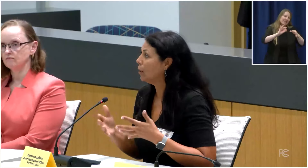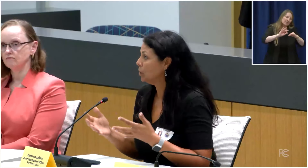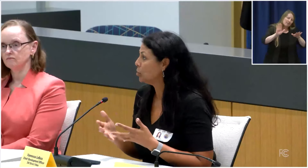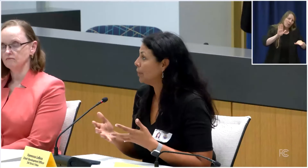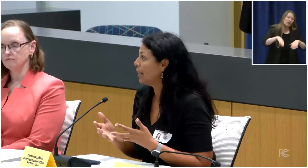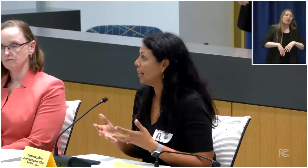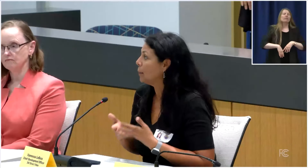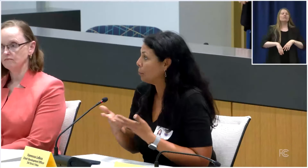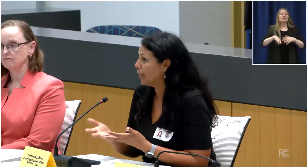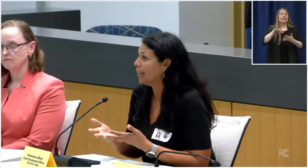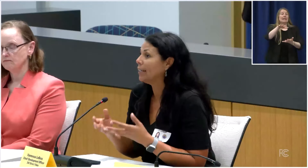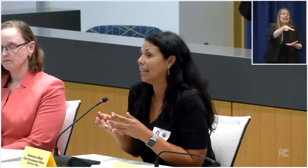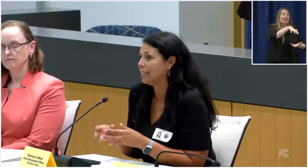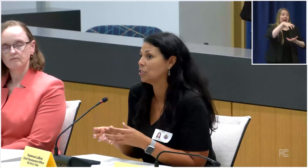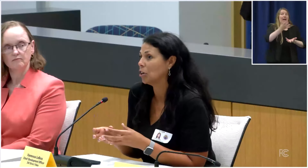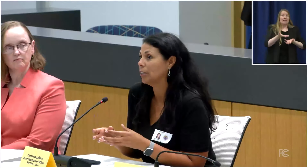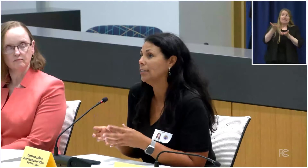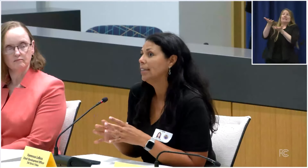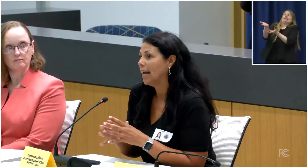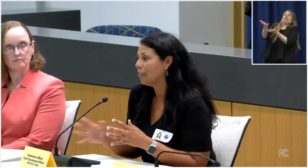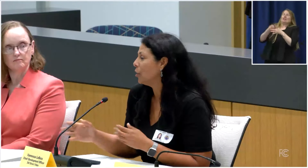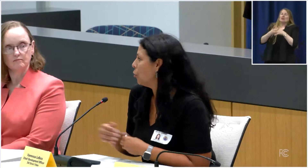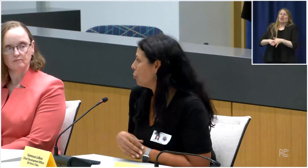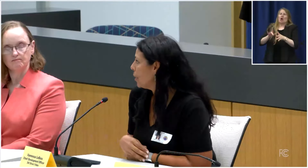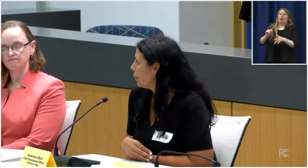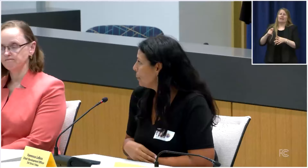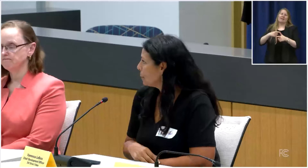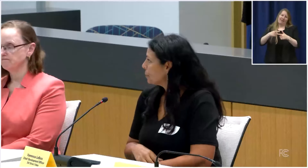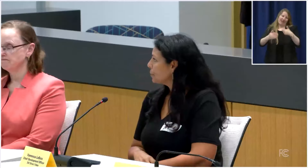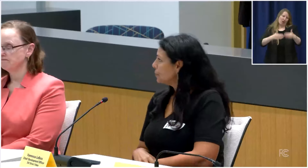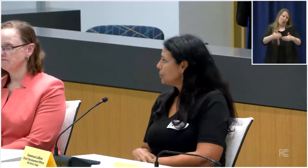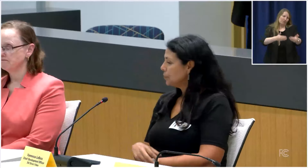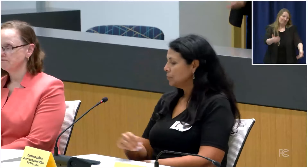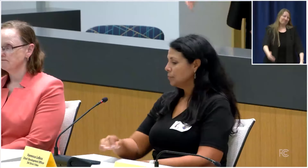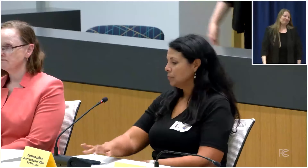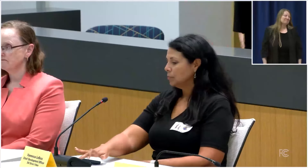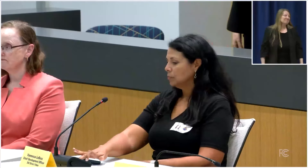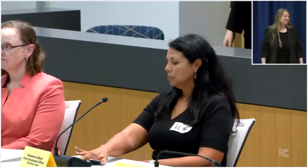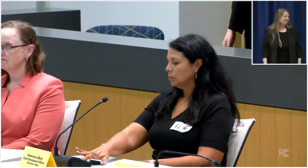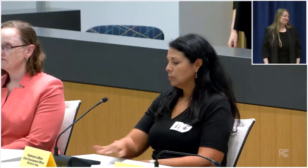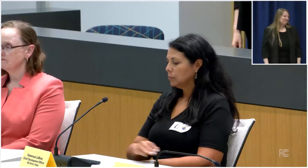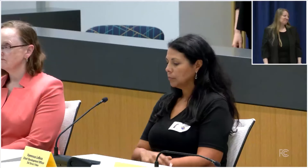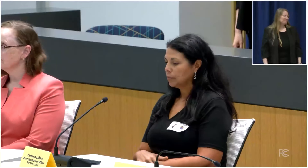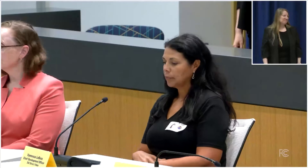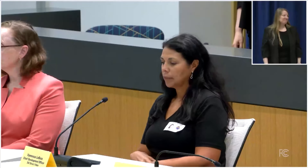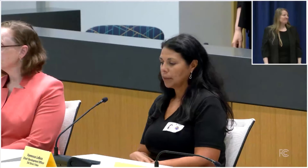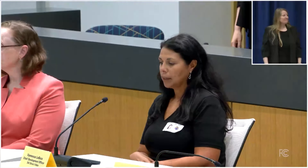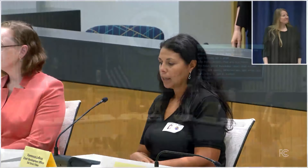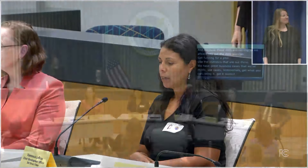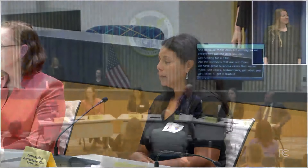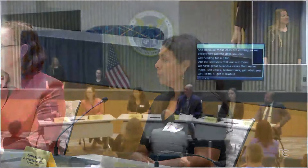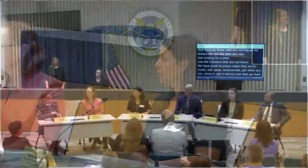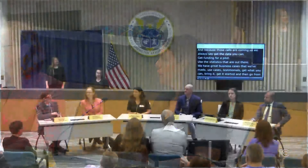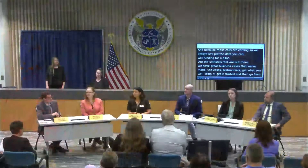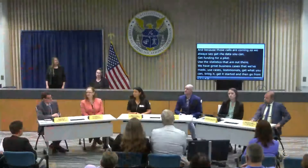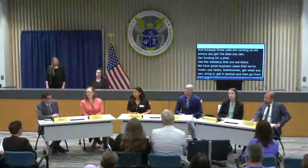OUT THERE. WE HAVE GREAT BUSINESS CASES THAT WE'VE MADE, USE CASES, TESTIMONIALS, GET WHAT YOU